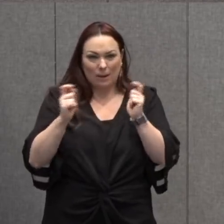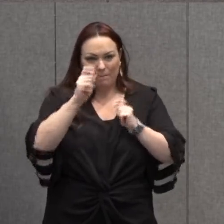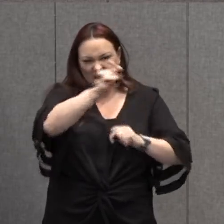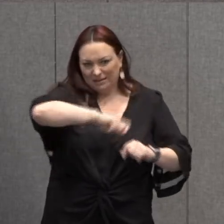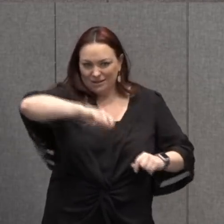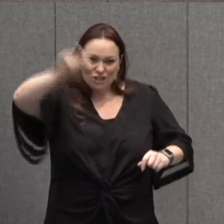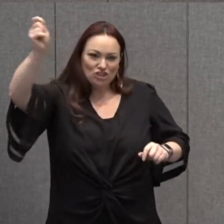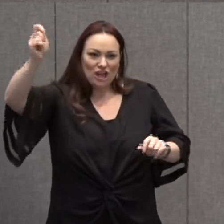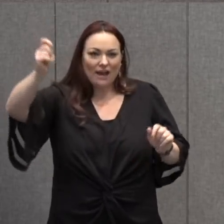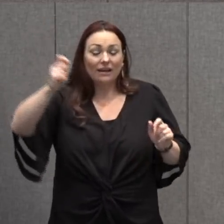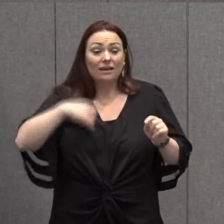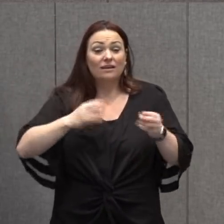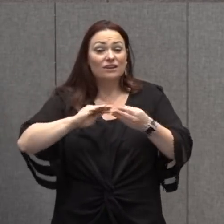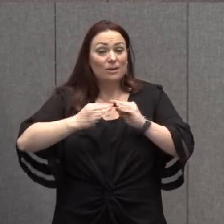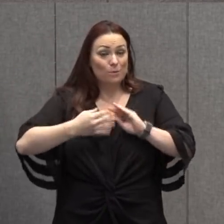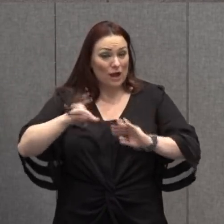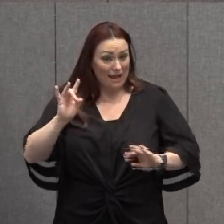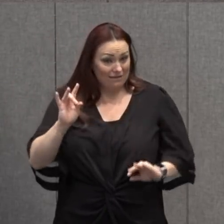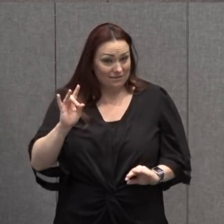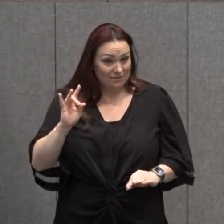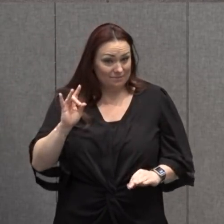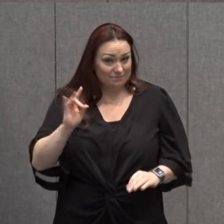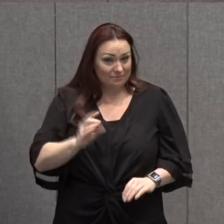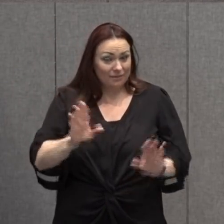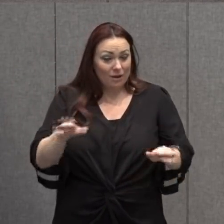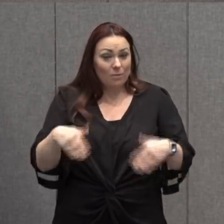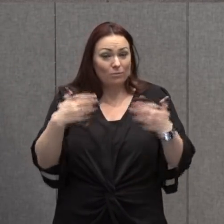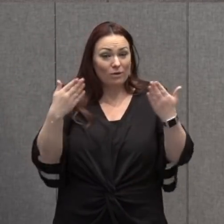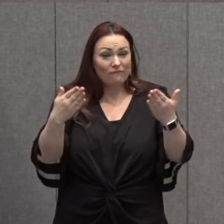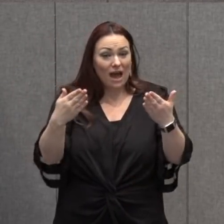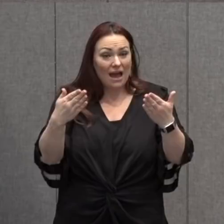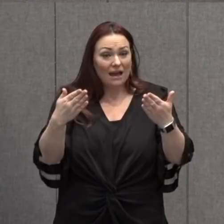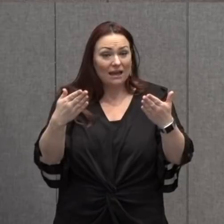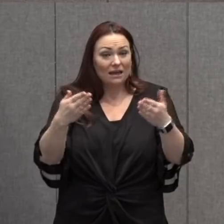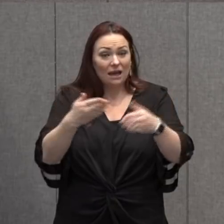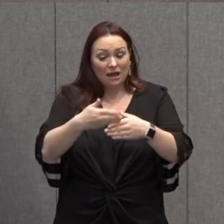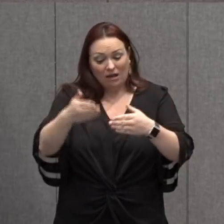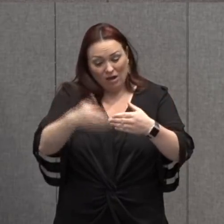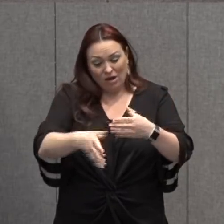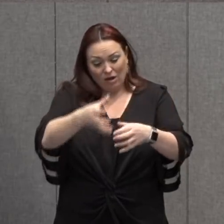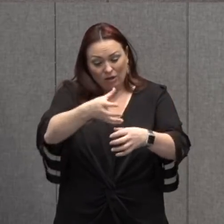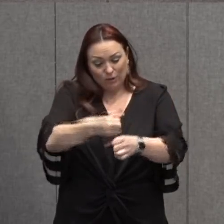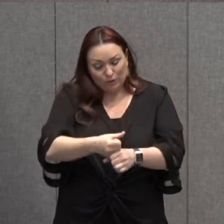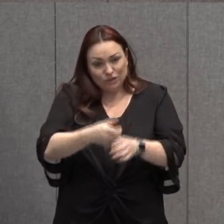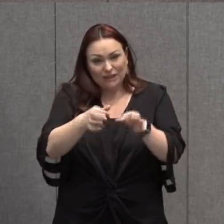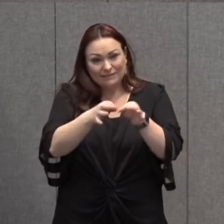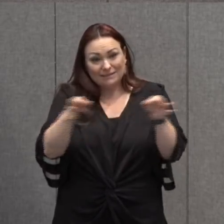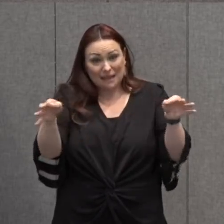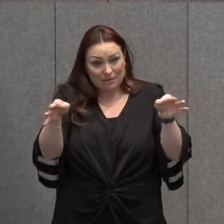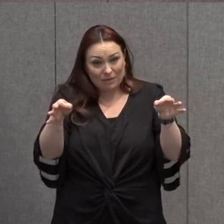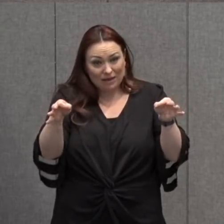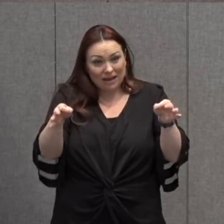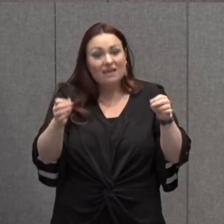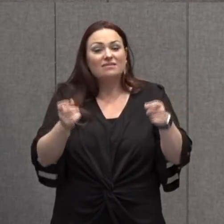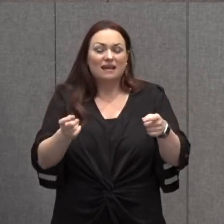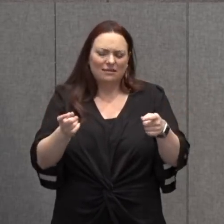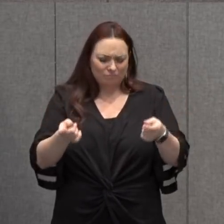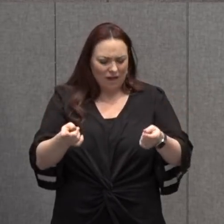And then number eight, I provided a concluding statement that gave a sense of closure.